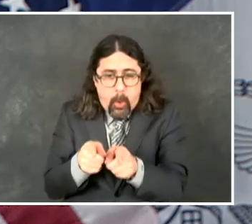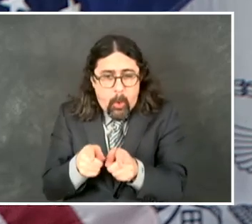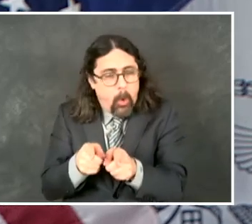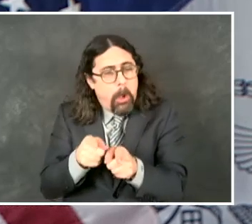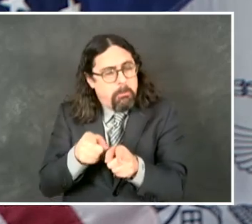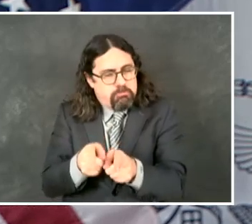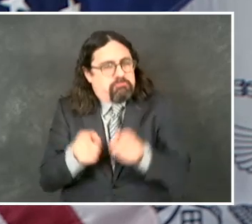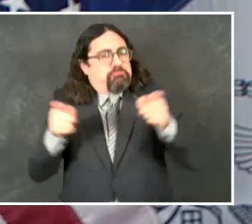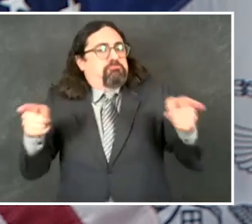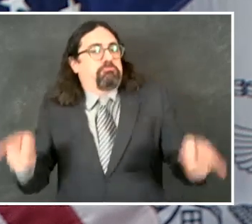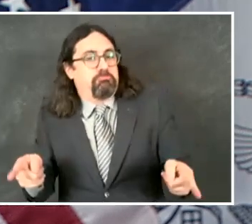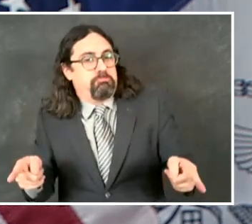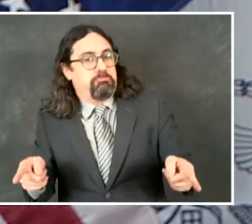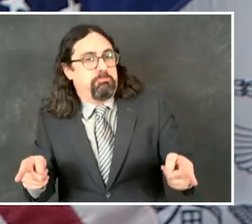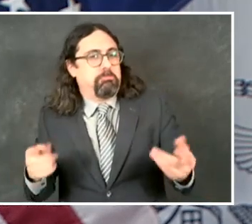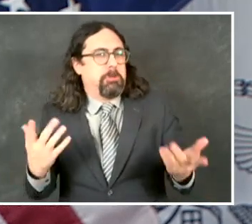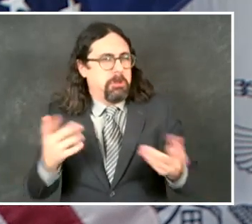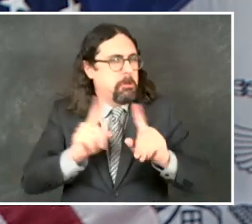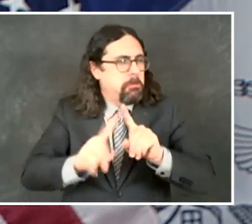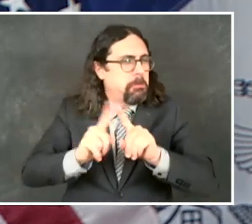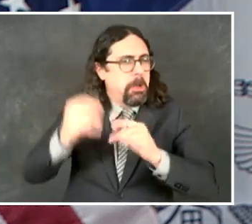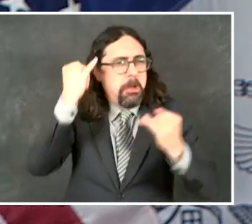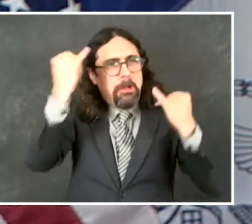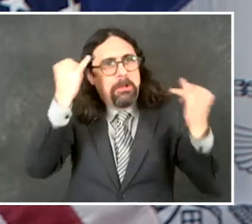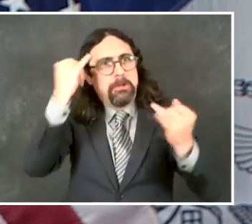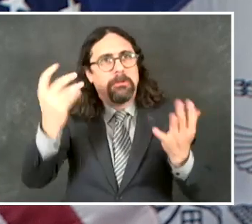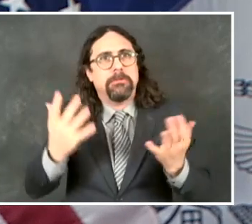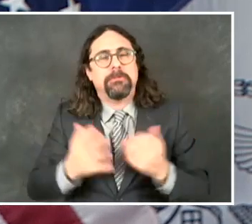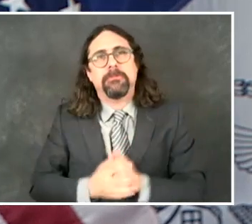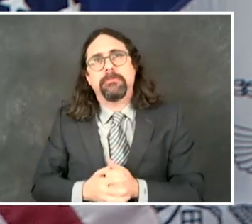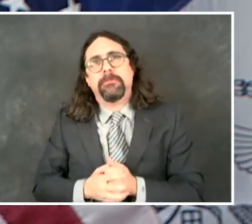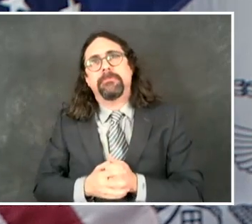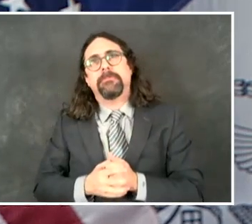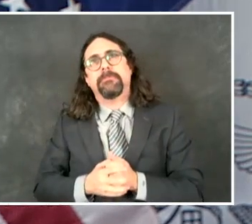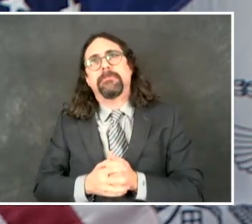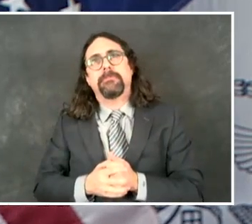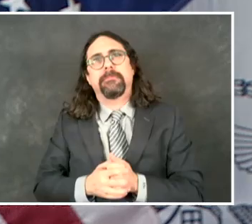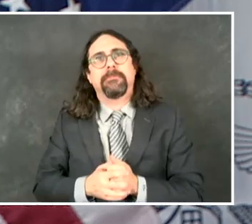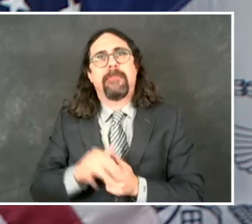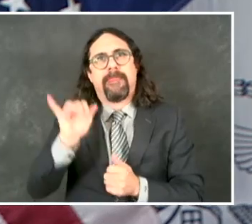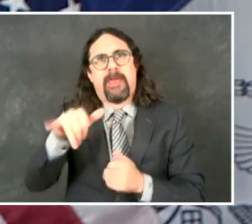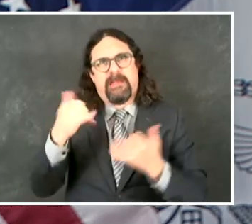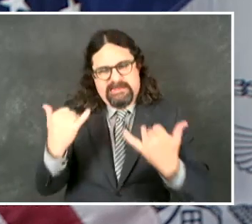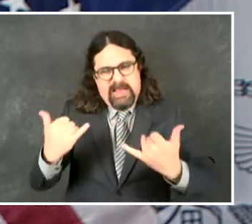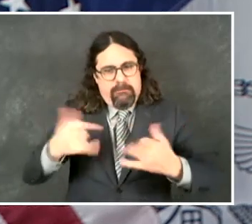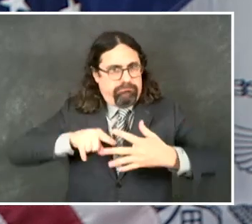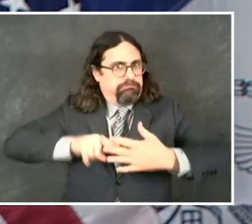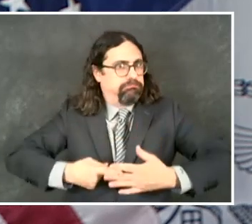WILL BE TO FOCUS ON WHERE THE NEED IS, BUT SO MANY COMMUNITIES WE'VE ALREADY IDNETIFIED HAV E BEEN HARD HIT BY